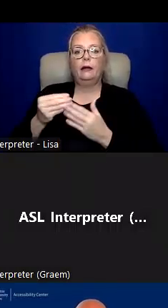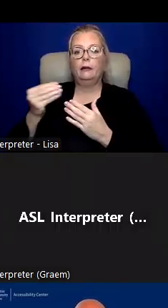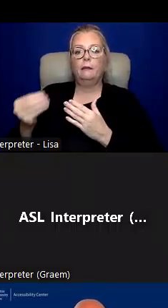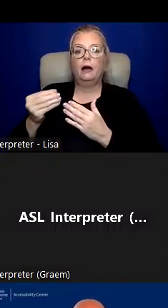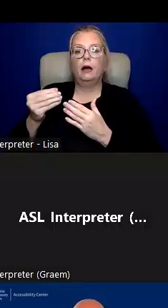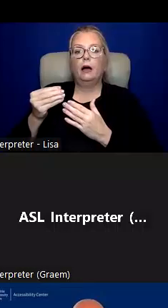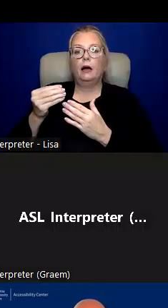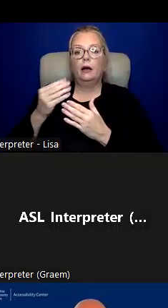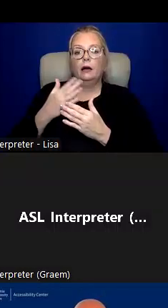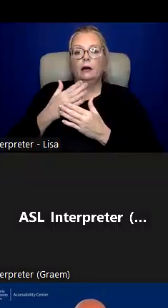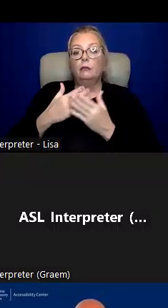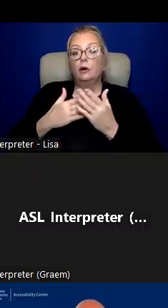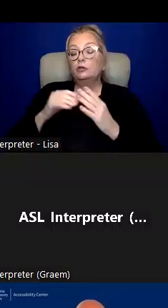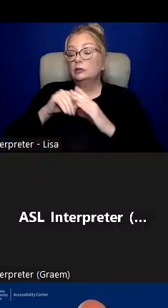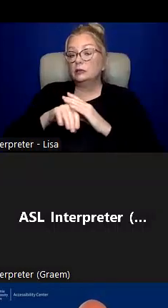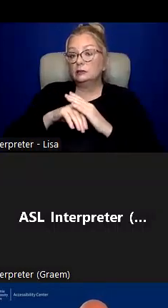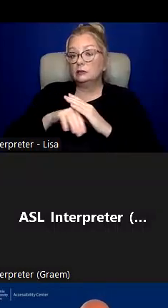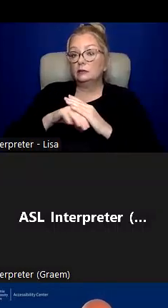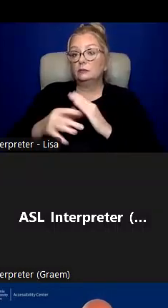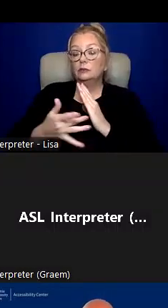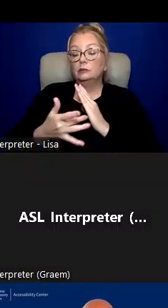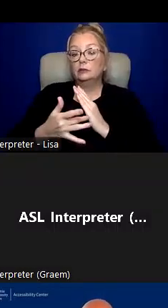we are required to do, because we know there's barriers,